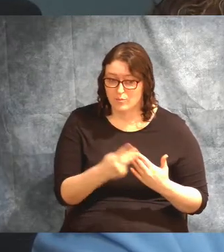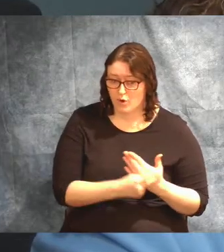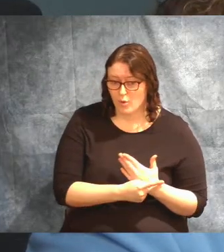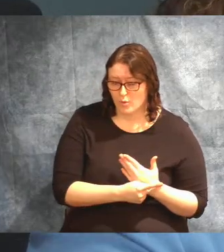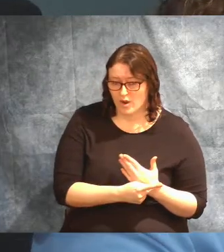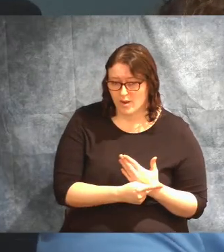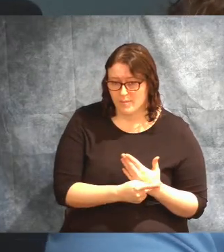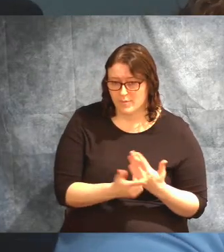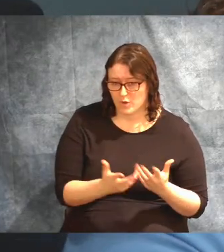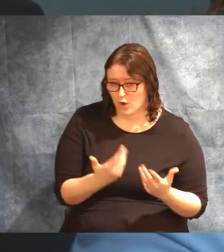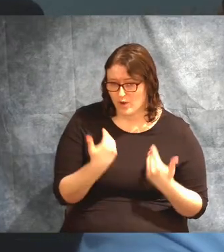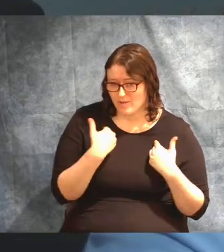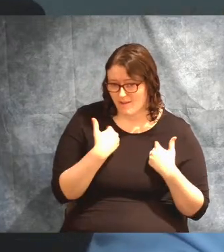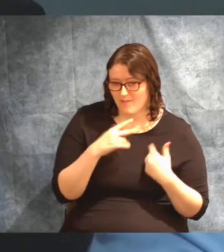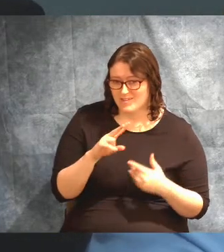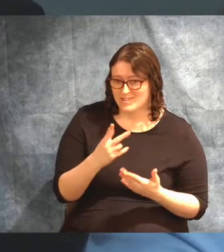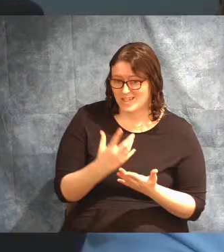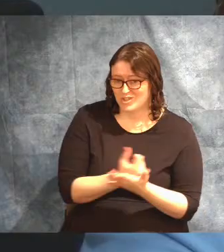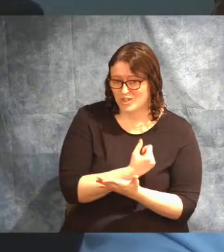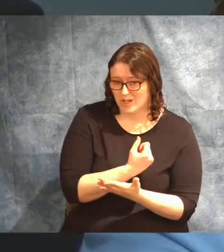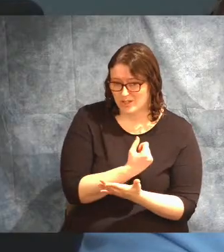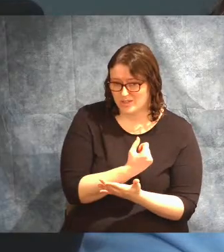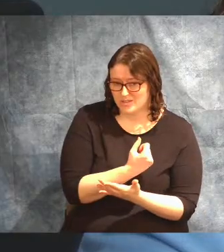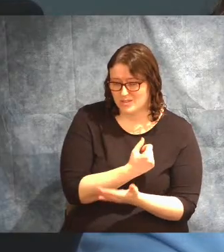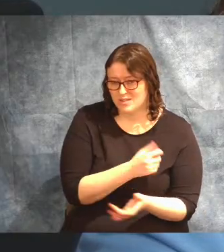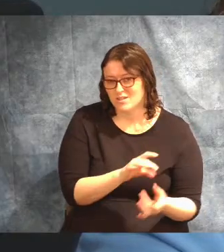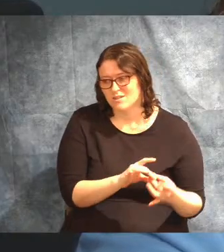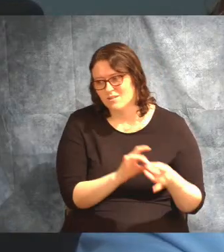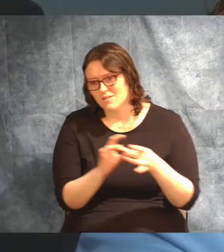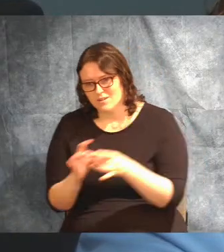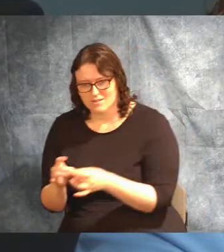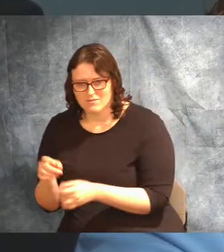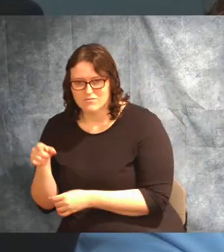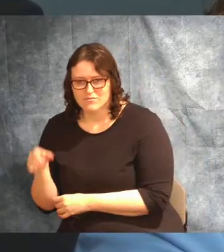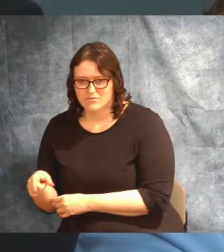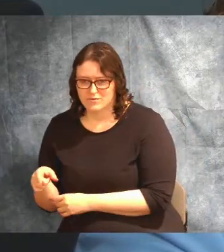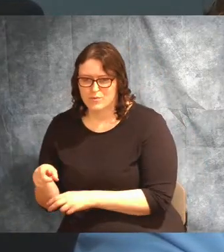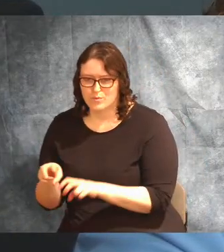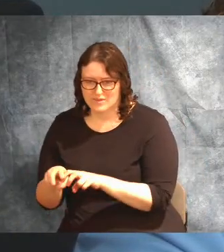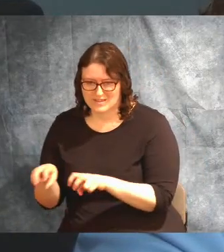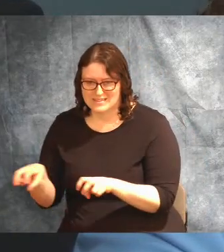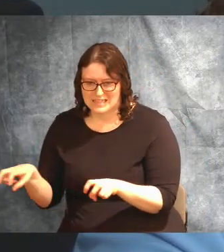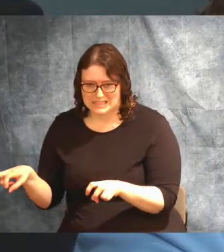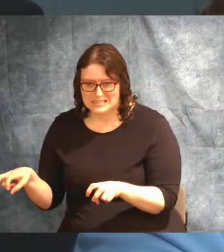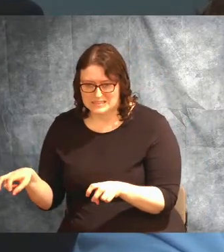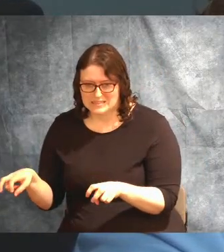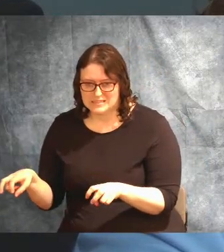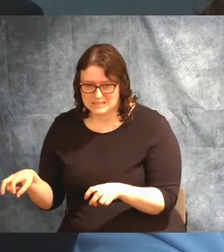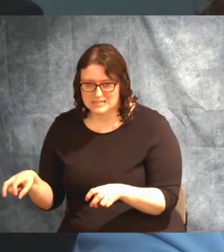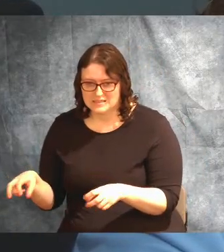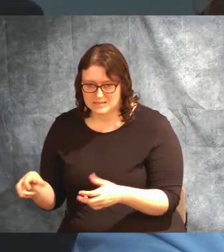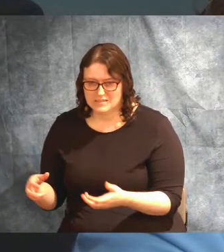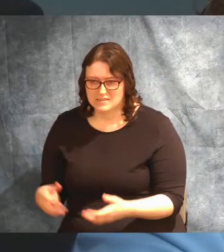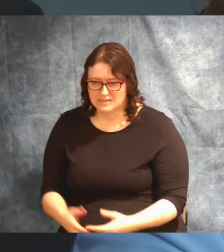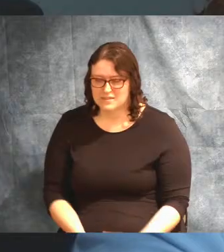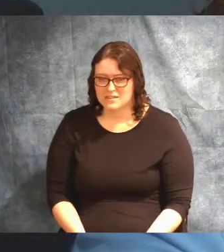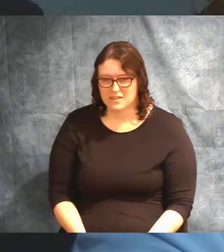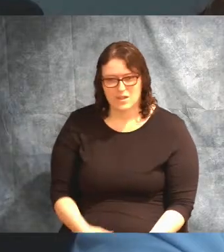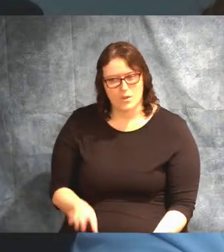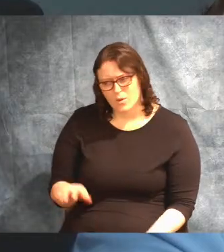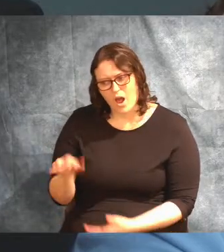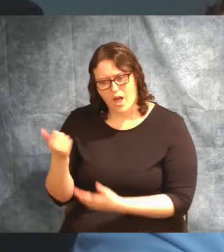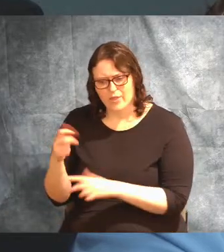that we have for Second Chance with these seats. or any other seats that's coming.